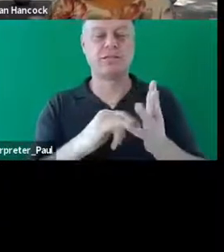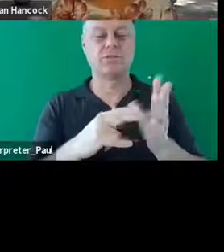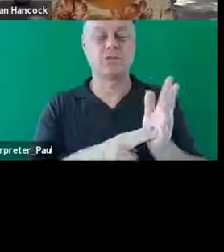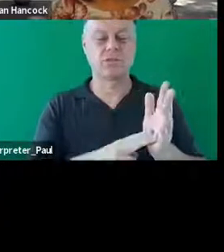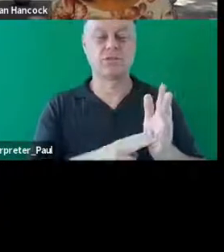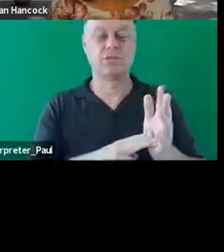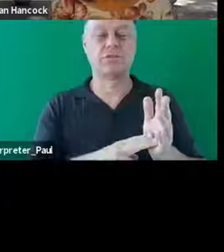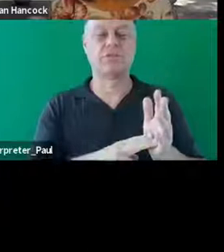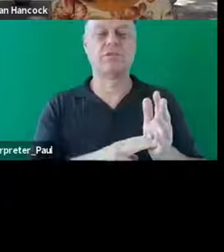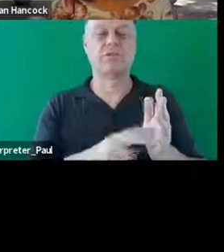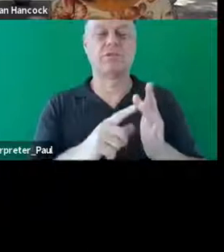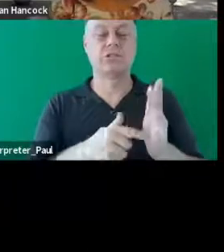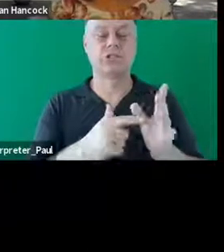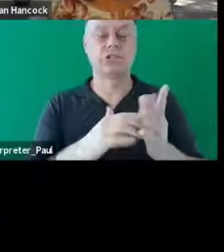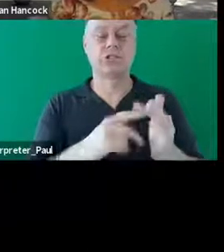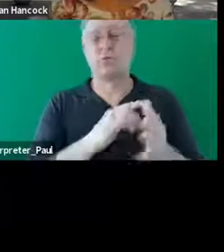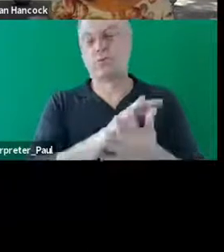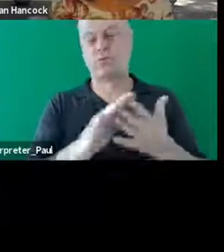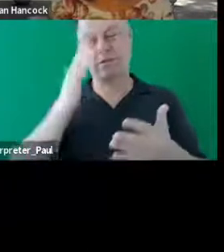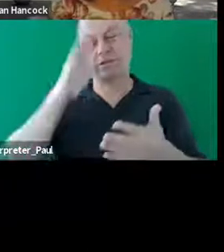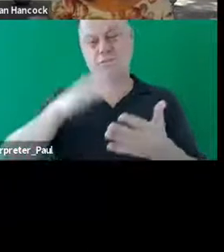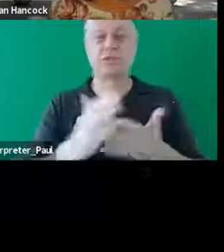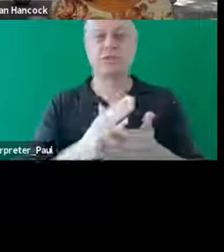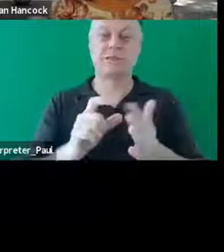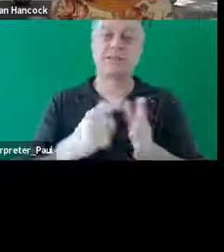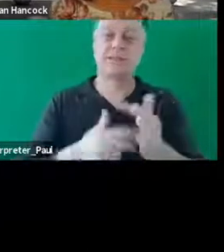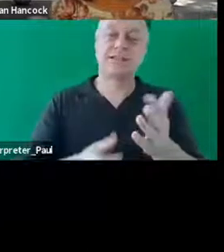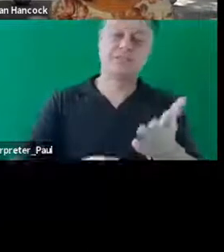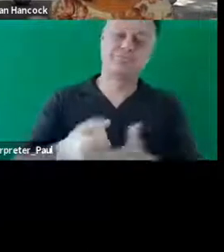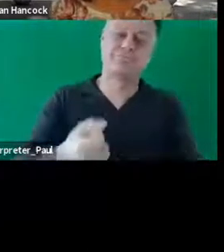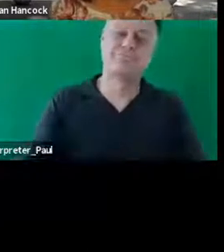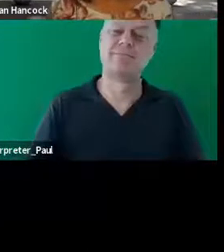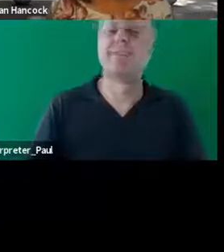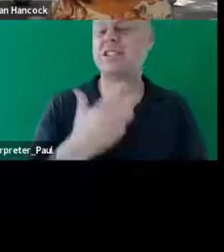your experiences and over to you, Darlene. DARLENE: Yeah. Sorry, everybody, to have to